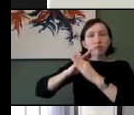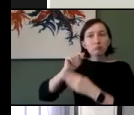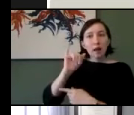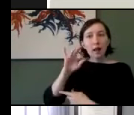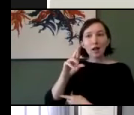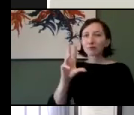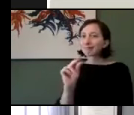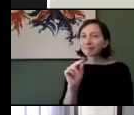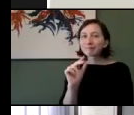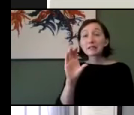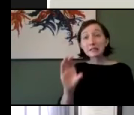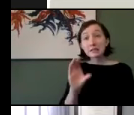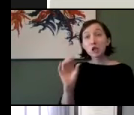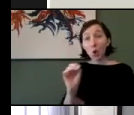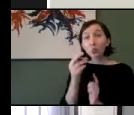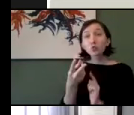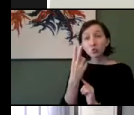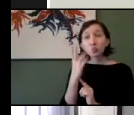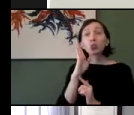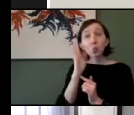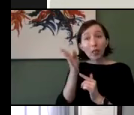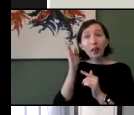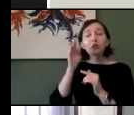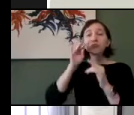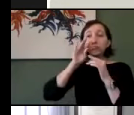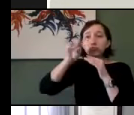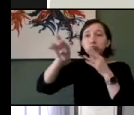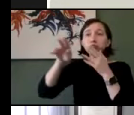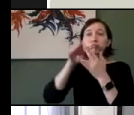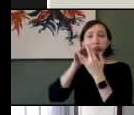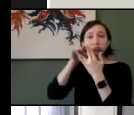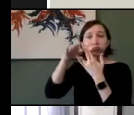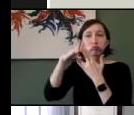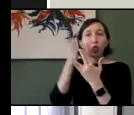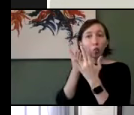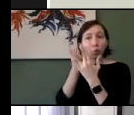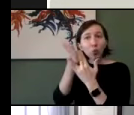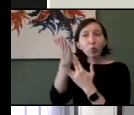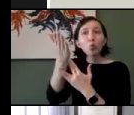The CO2 escapes into the air through and around the sides of the mask